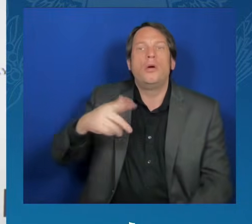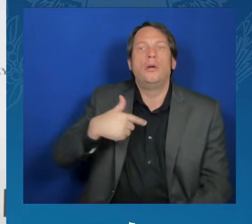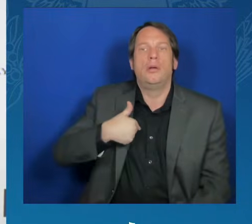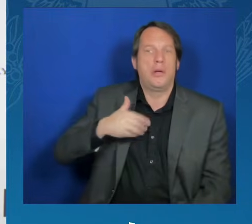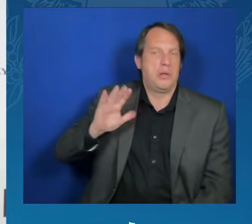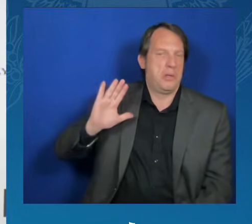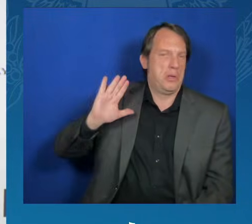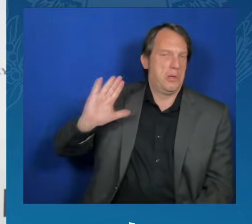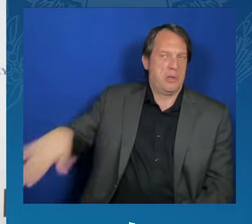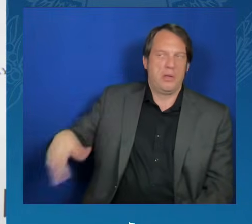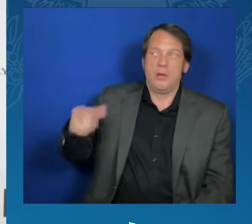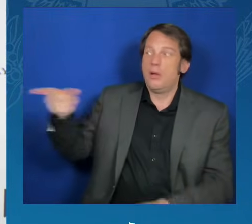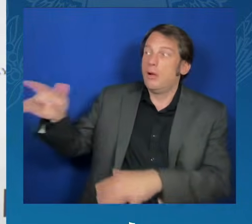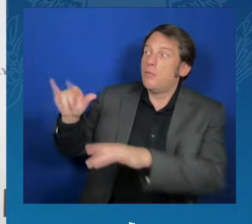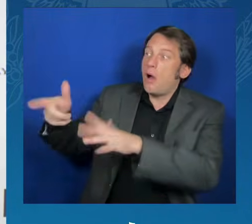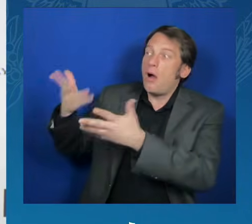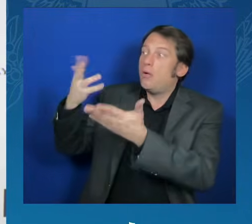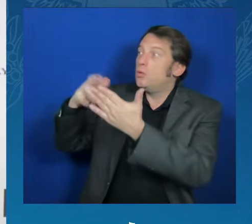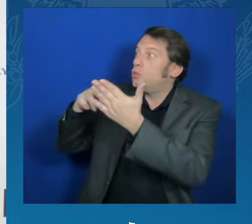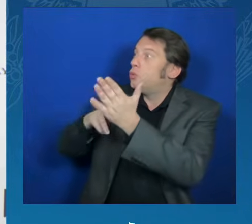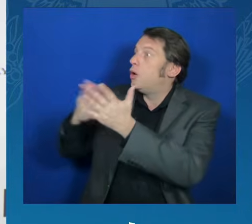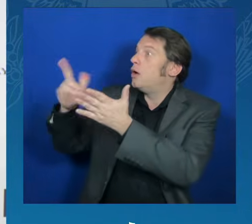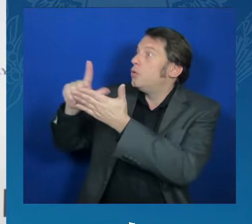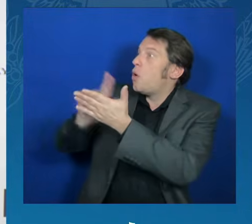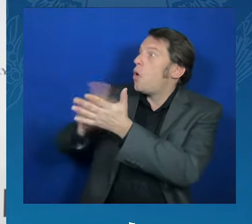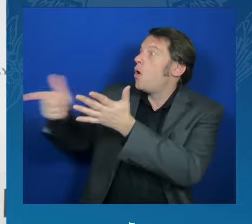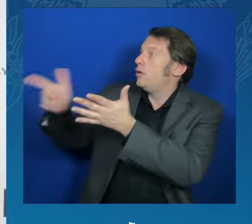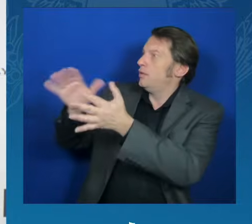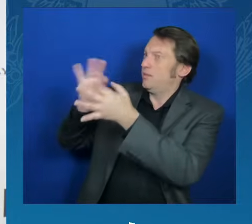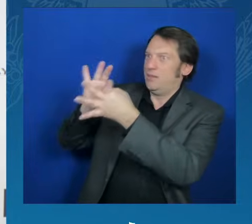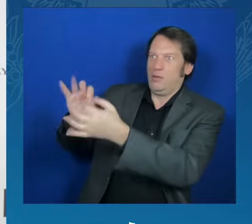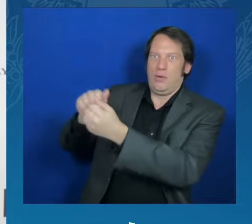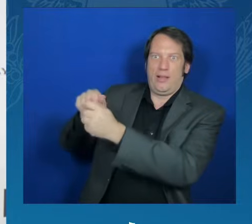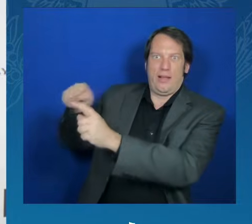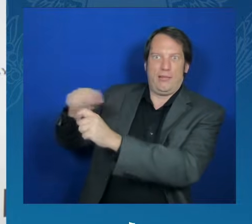Whether it is in America's interest to fight for democracy